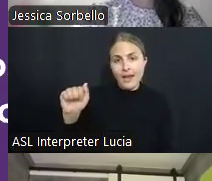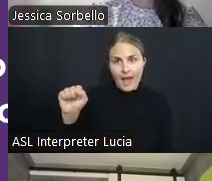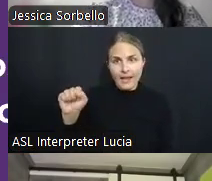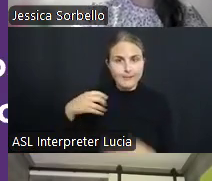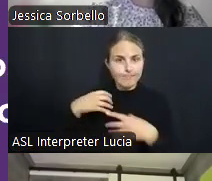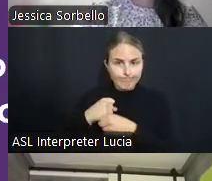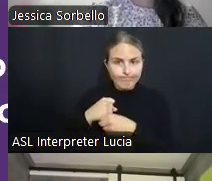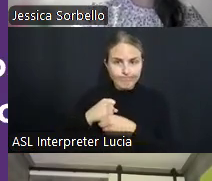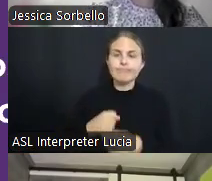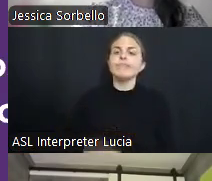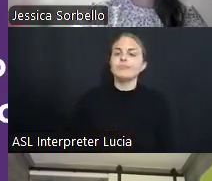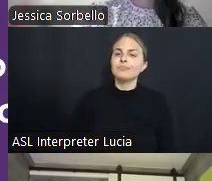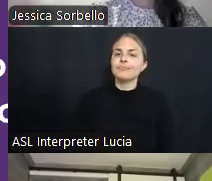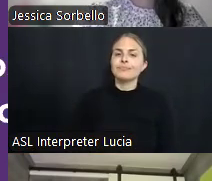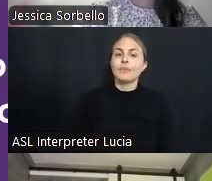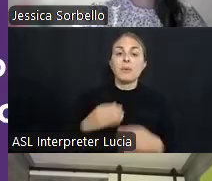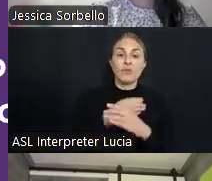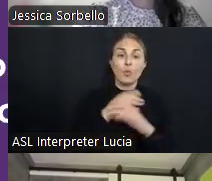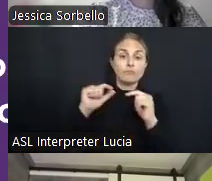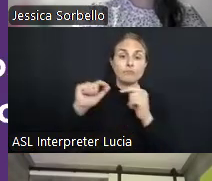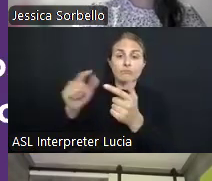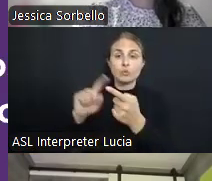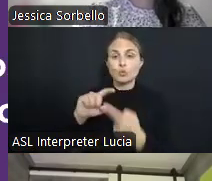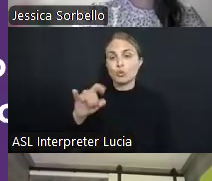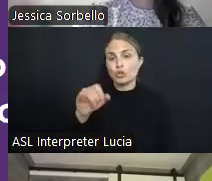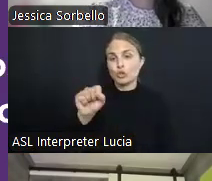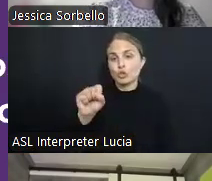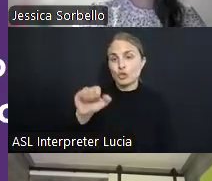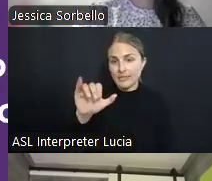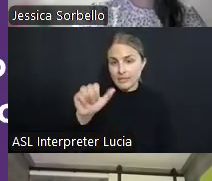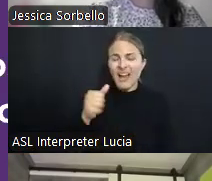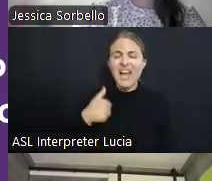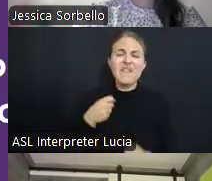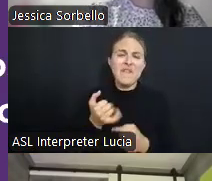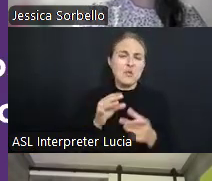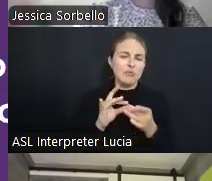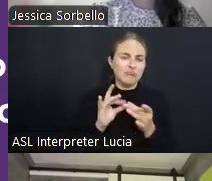housekeeping things. Number one, is the webinar will be